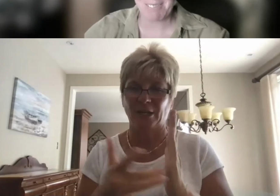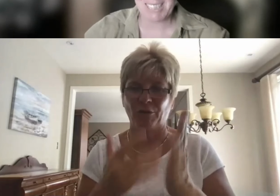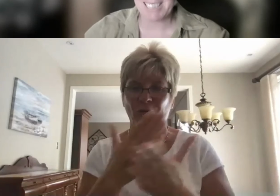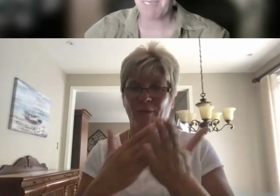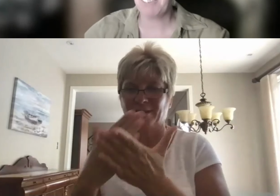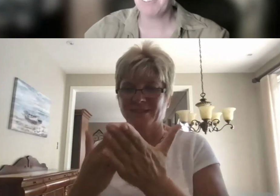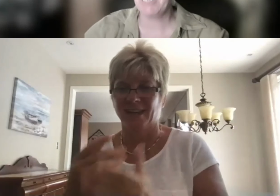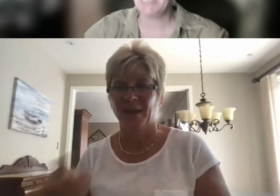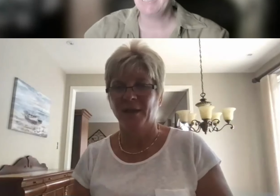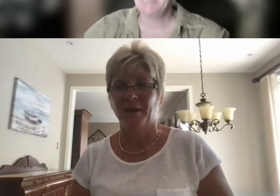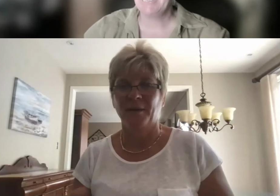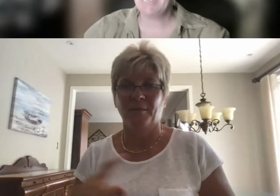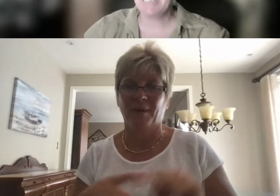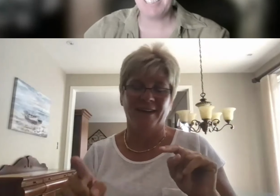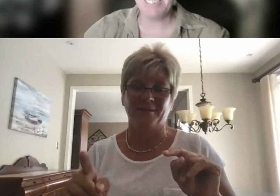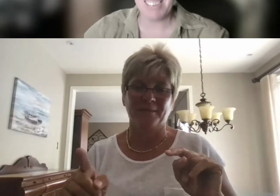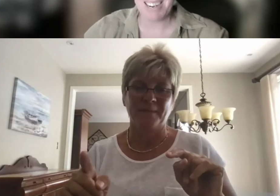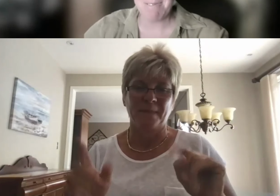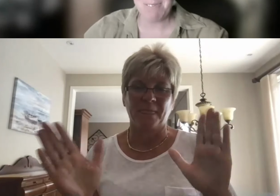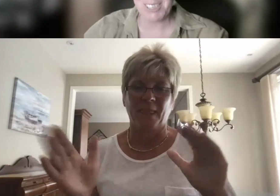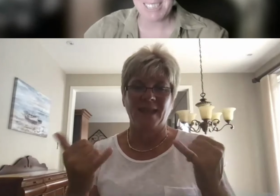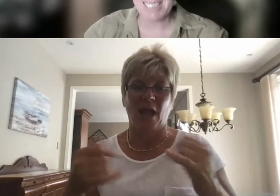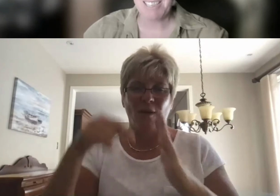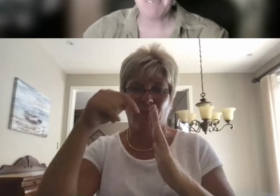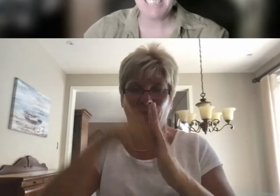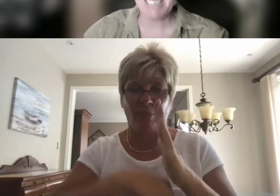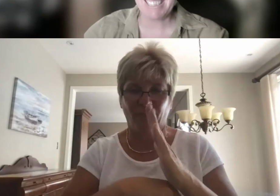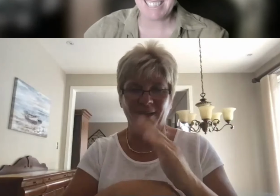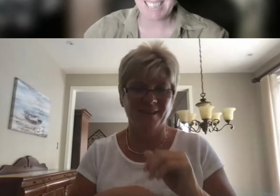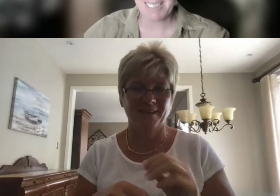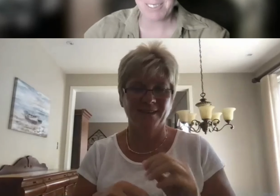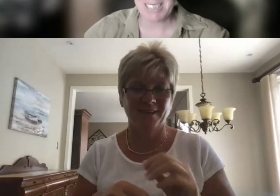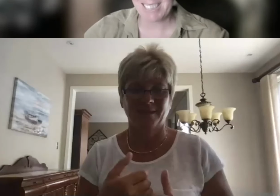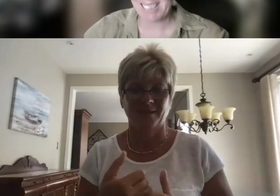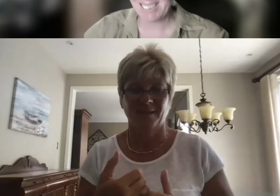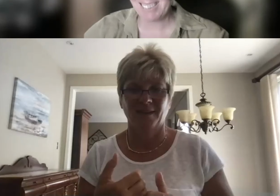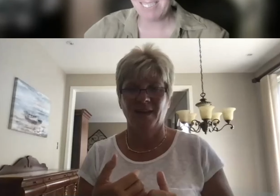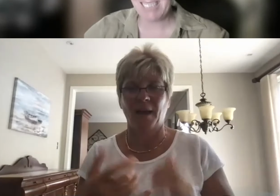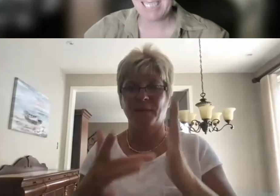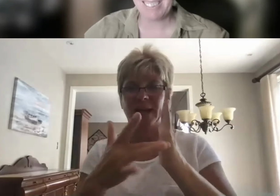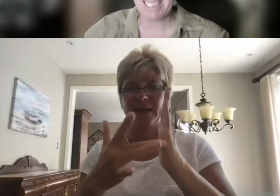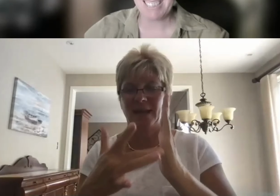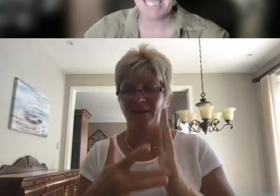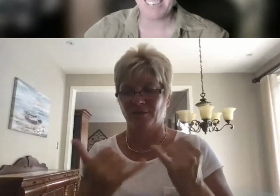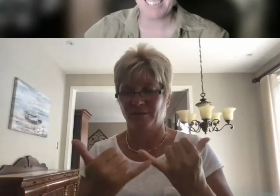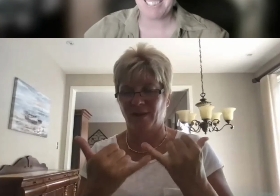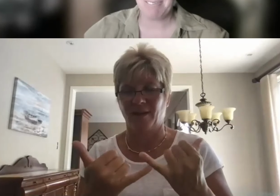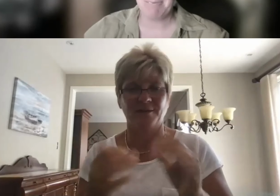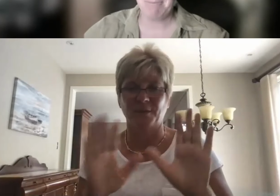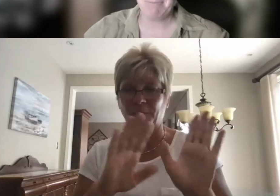but that's probably getting into more technical leads than we need to in this talk.